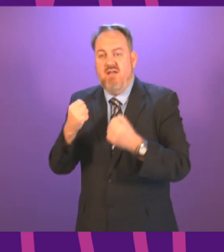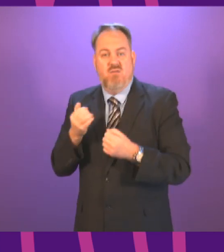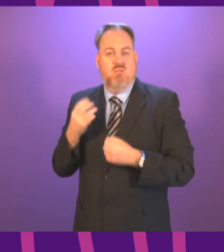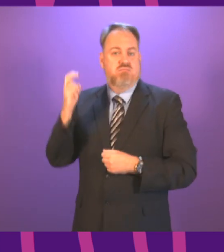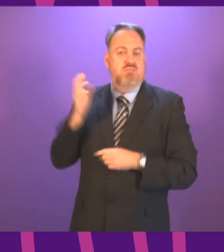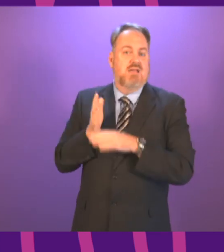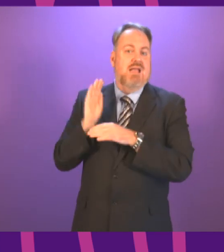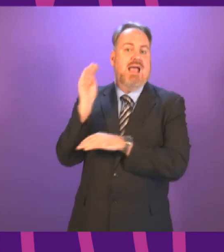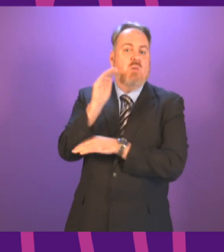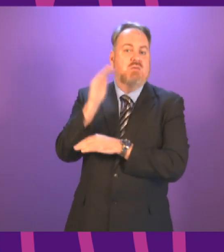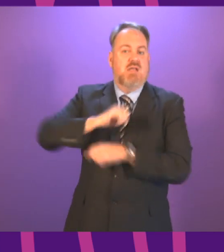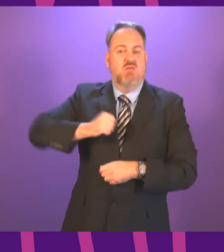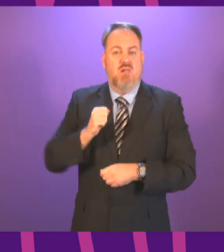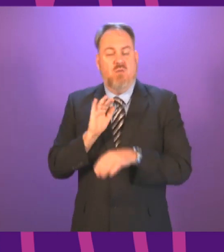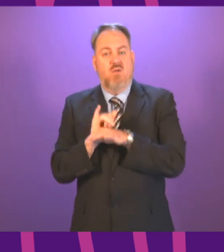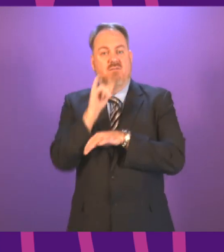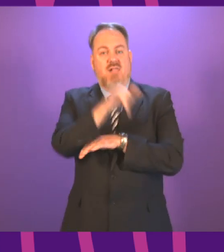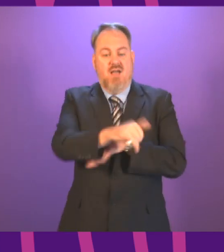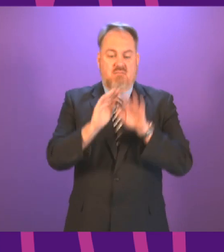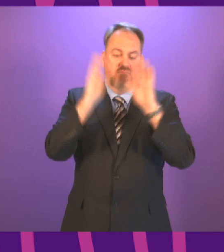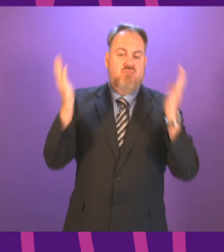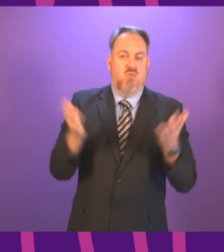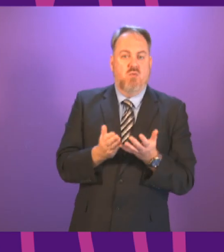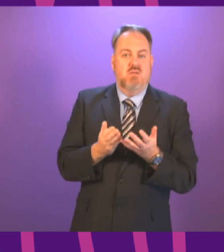now, either to other parts of the United Kingdom or overseas.